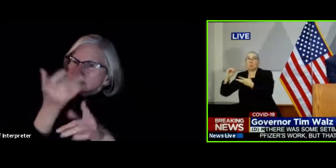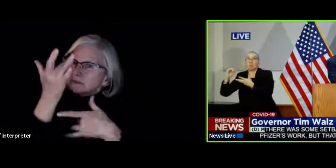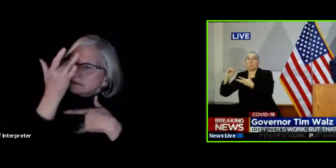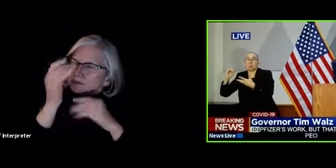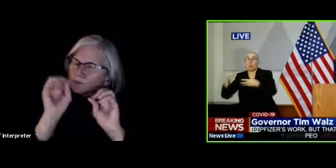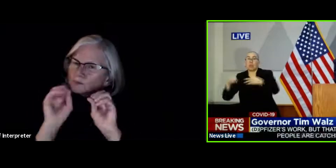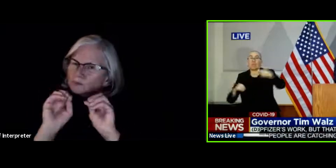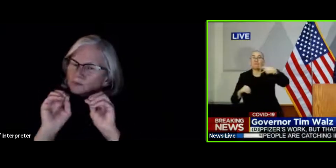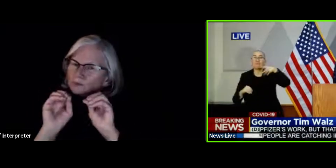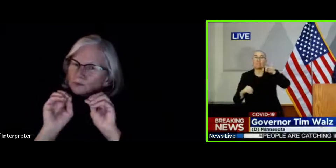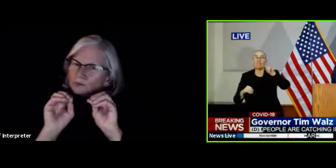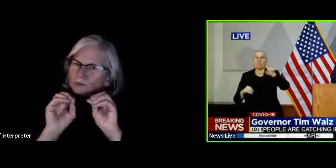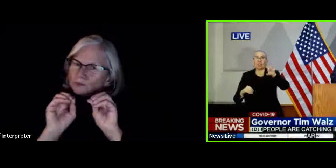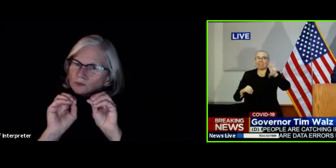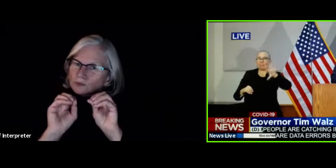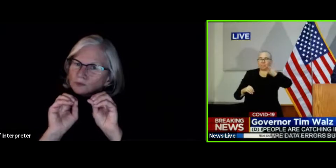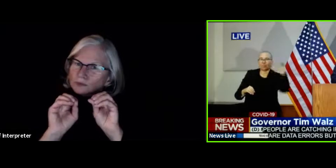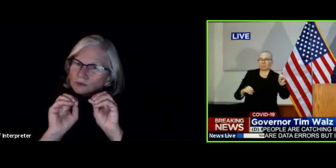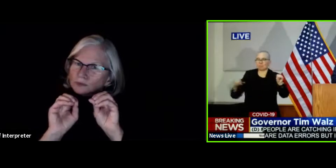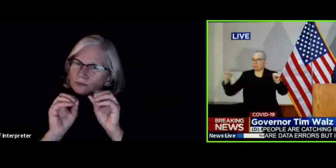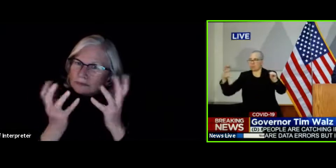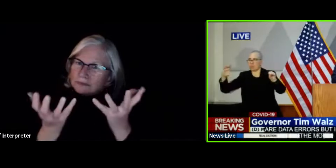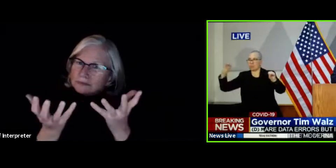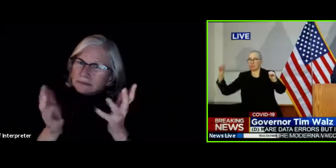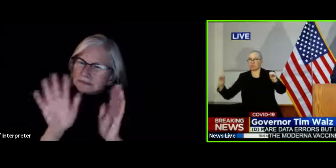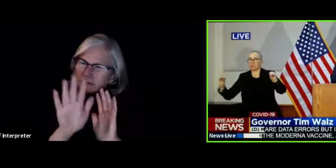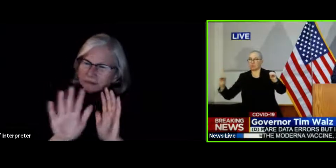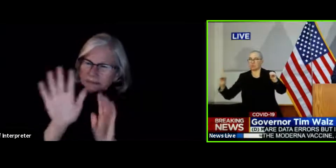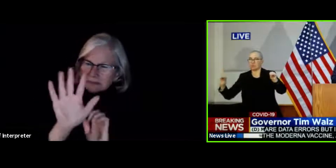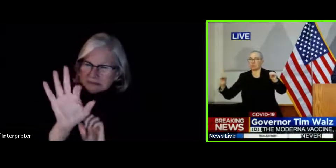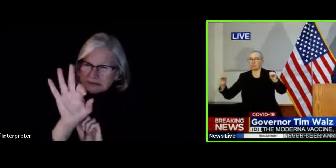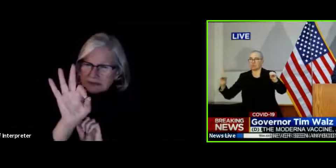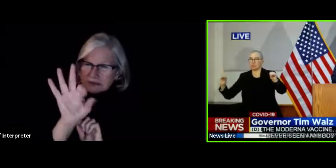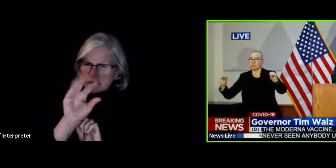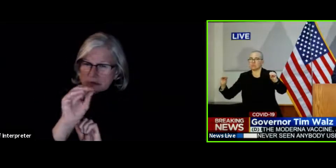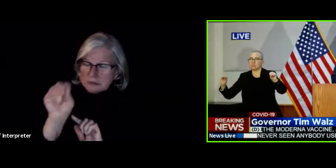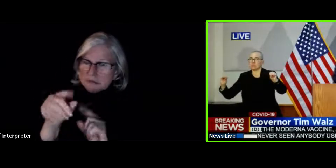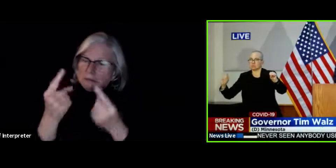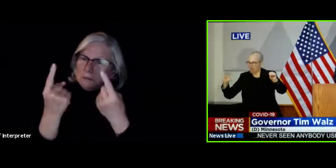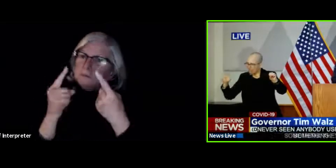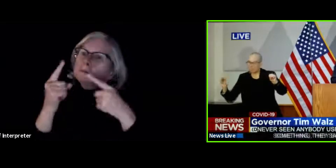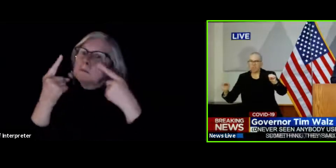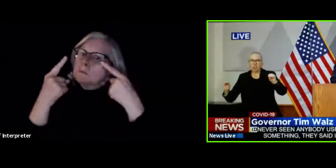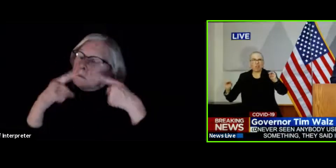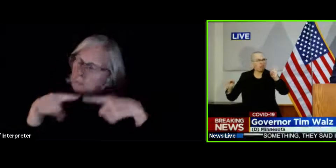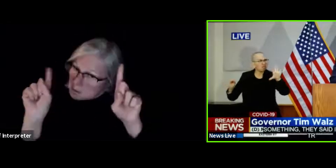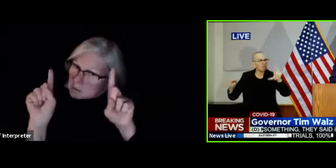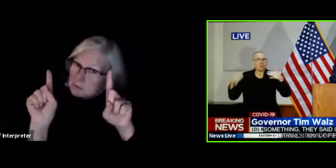90 -- WHAT, 93% EFFECTIVE IN THE EFFICACY BUT IF EVEN THOSE 5% THAT GOT